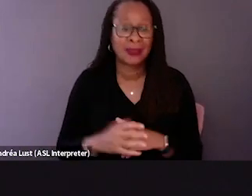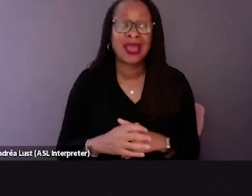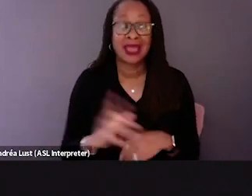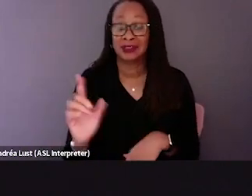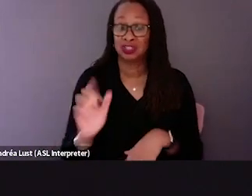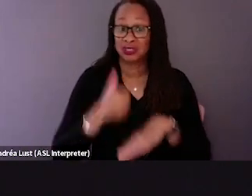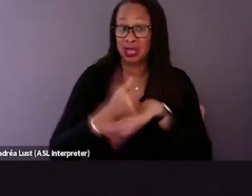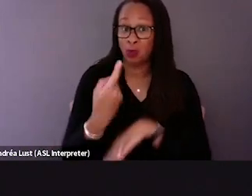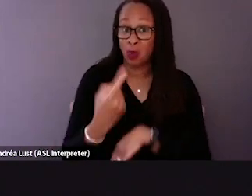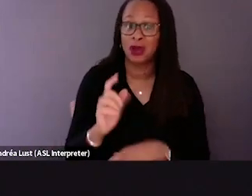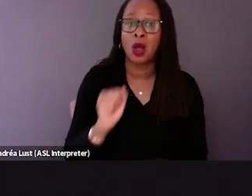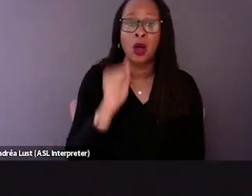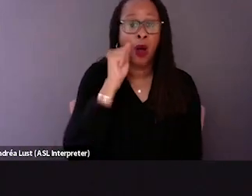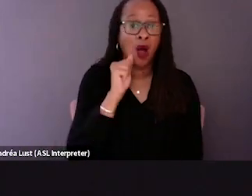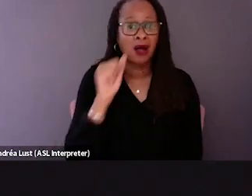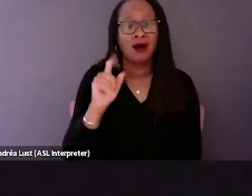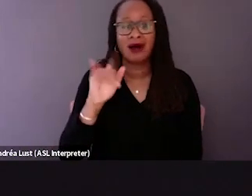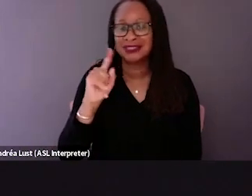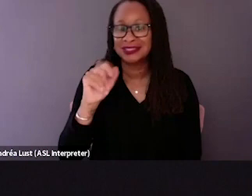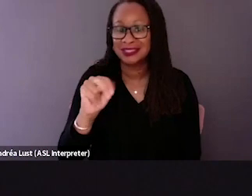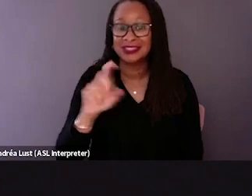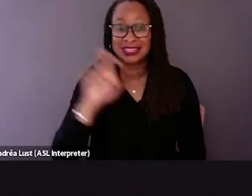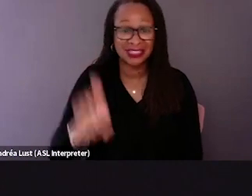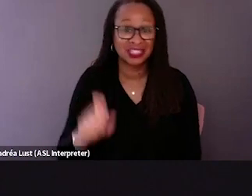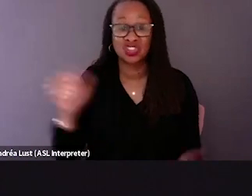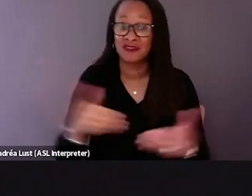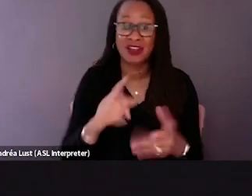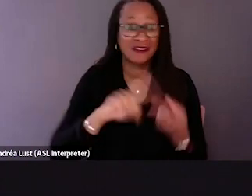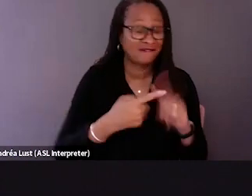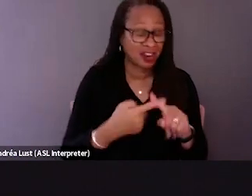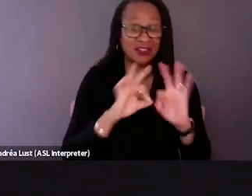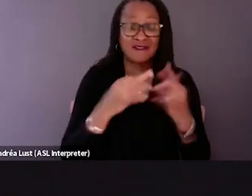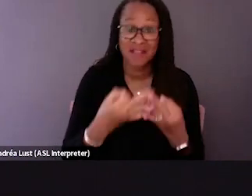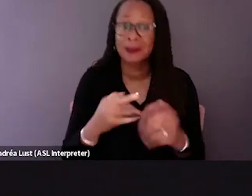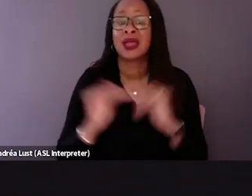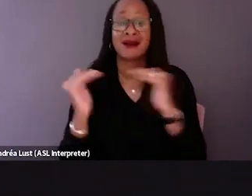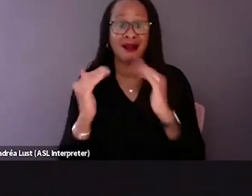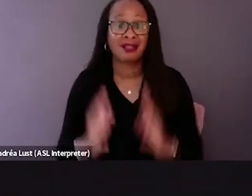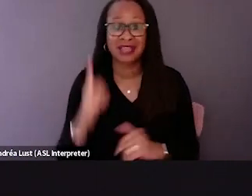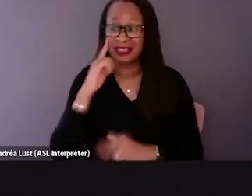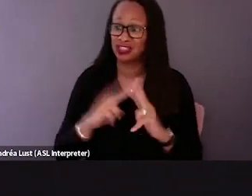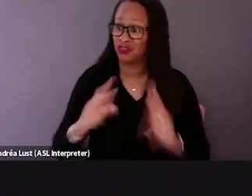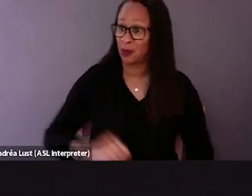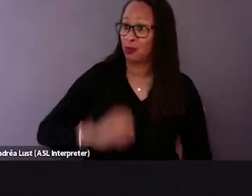and she invited family and friends and colleagues and she's, I think, really proud of the fact